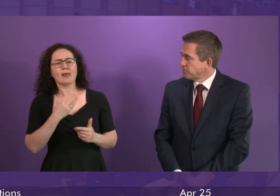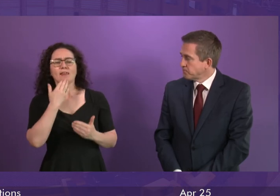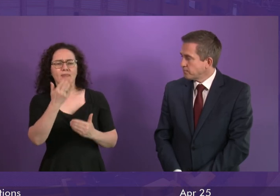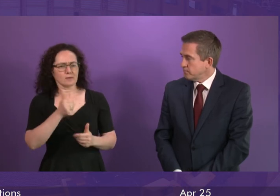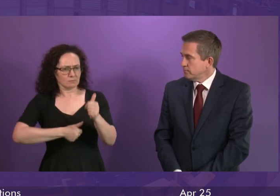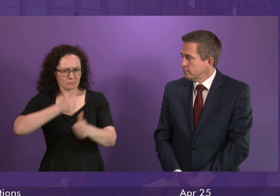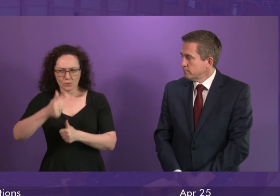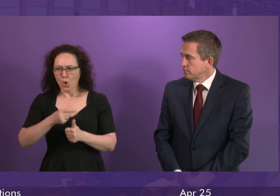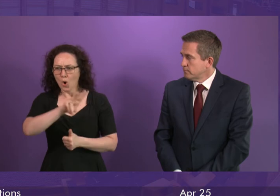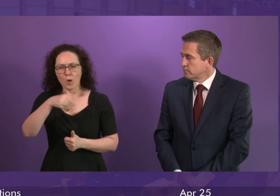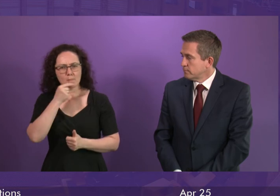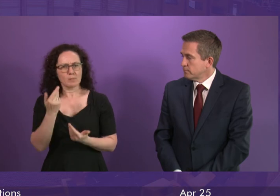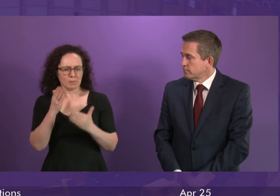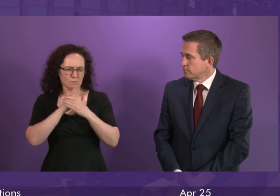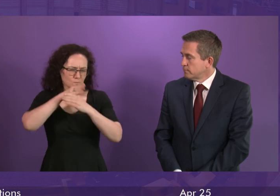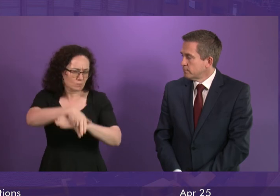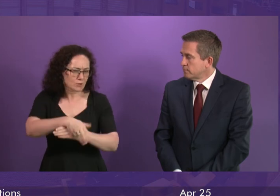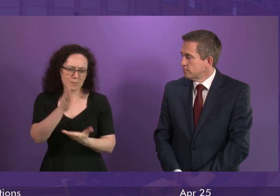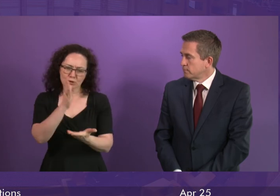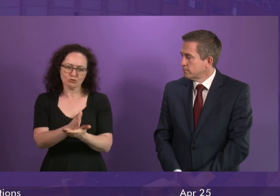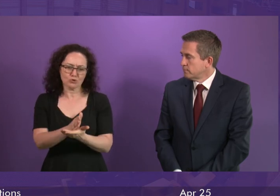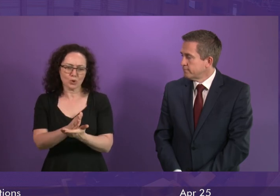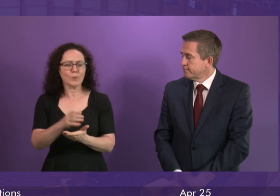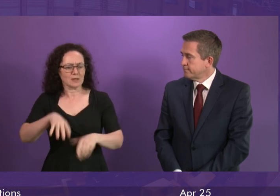the new social security agency and have made sure that we have made such a positive start